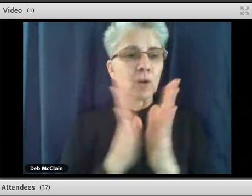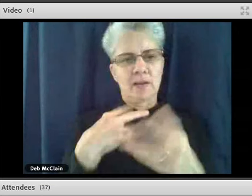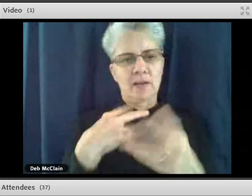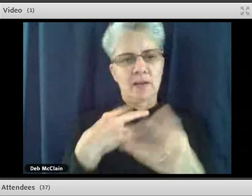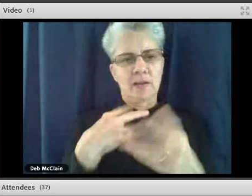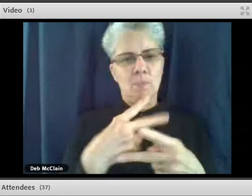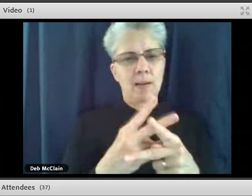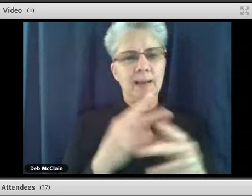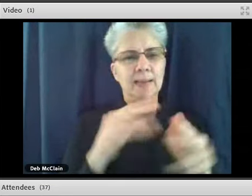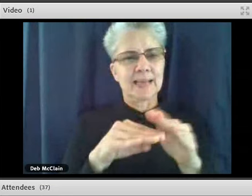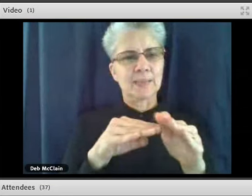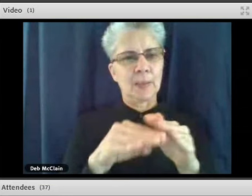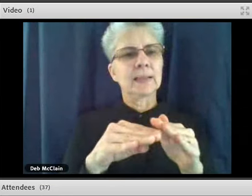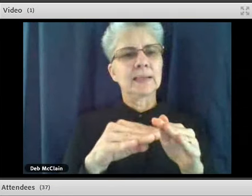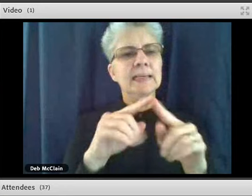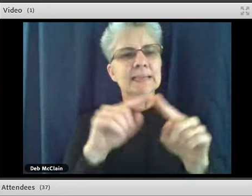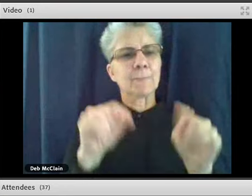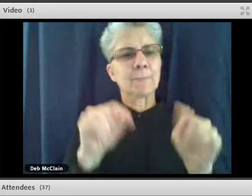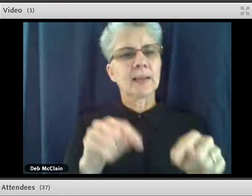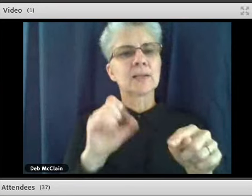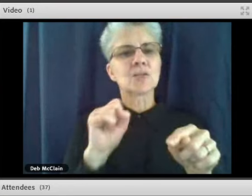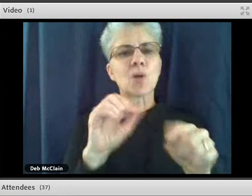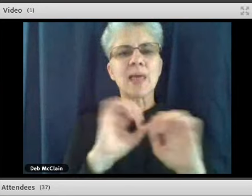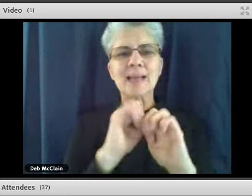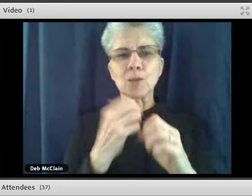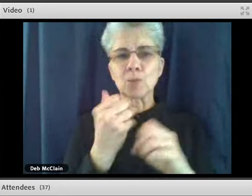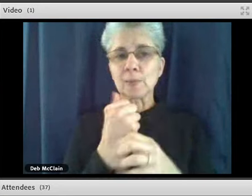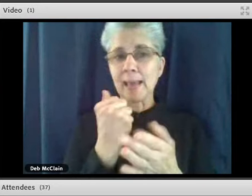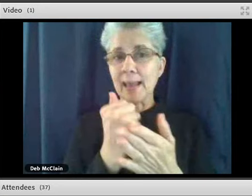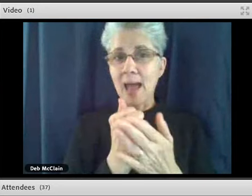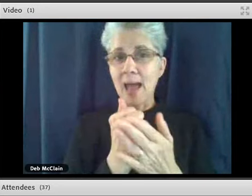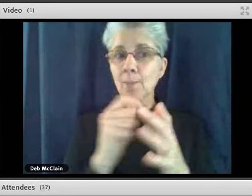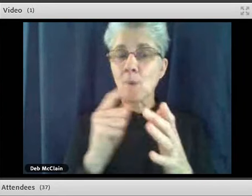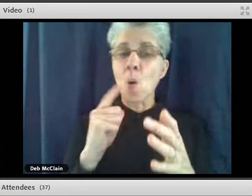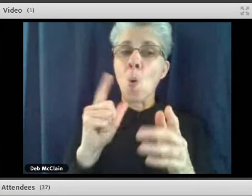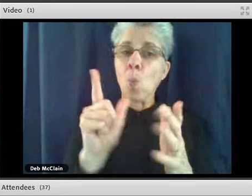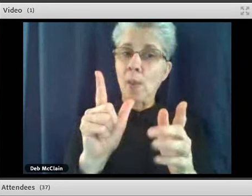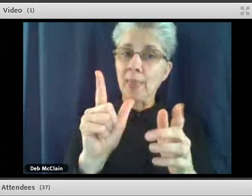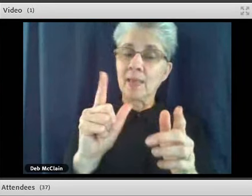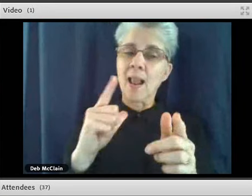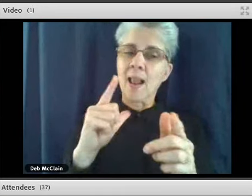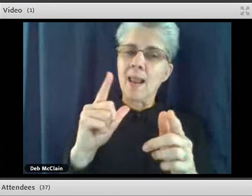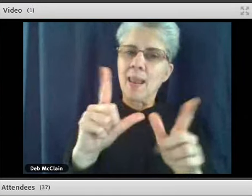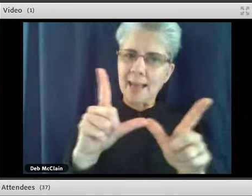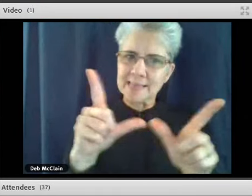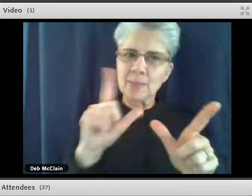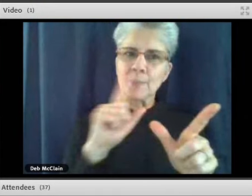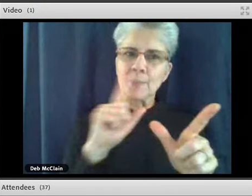Again, request a Voluntary Product Accessibility Template. So, these are ways to get help with licensing,